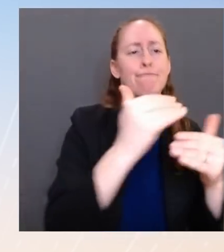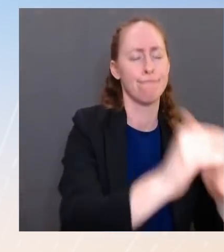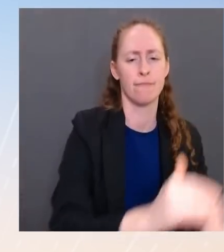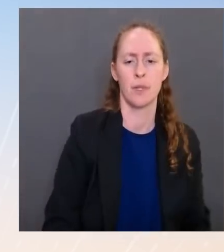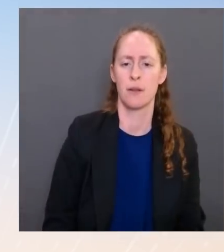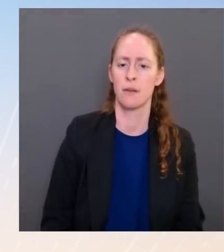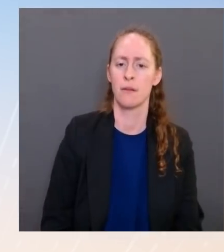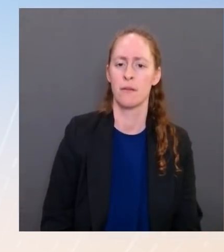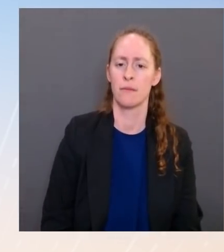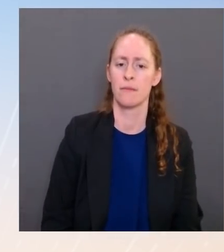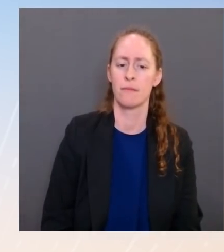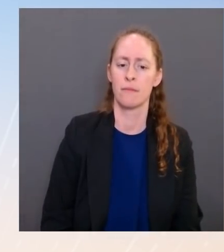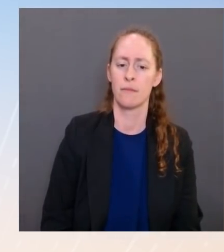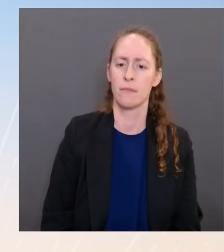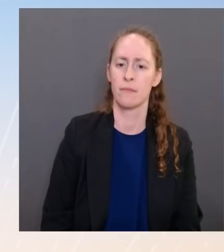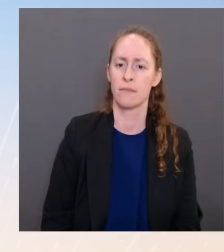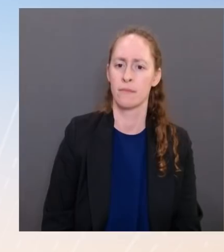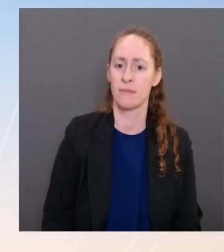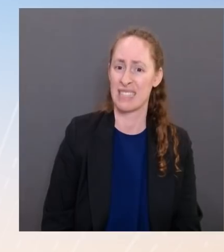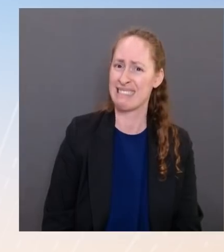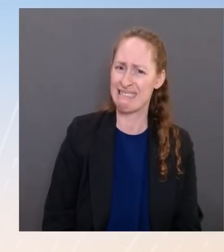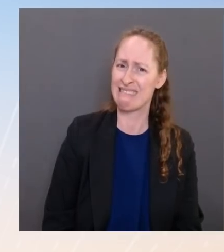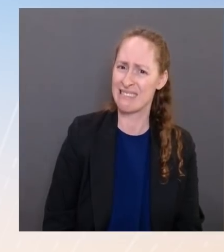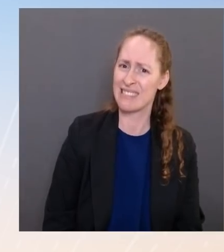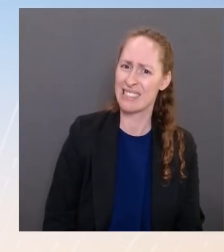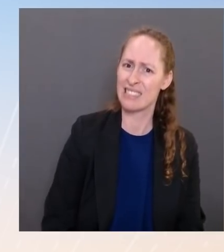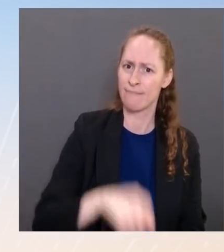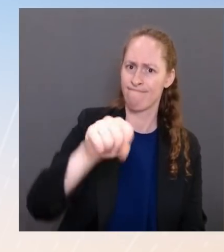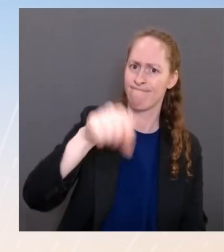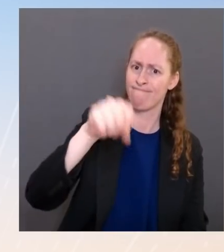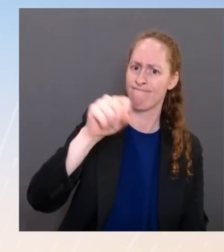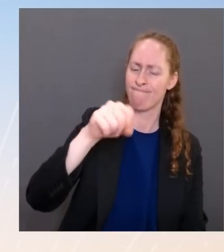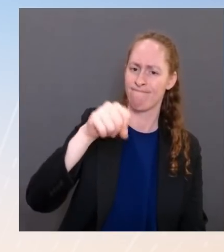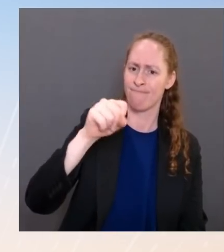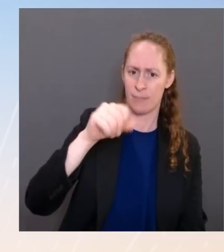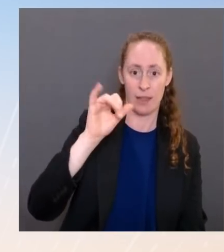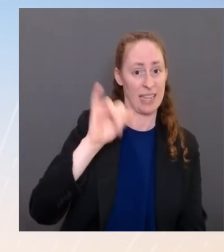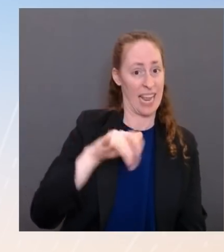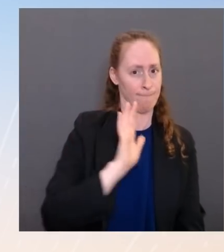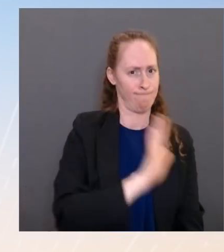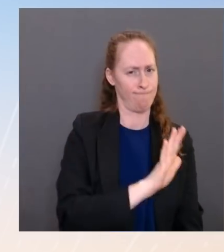is to denigrate him as illegitimate or -- or worse.